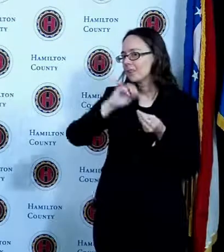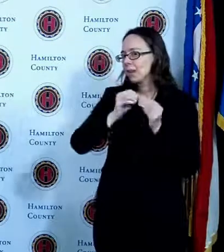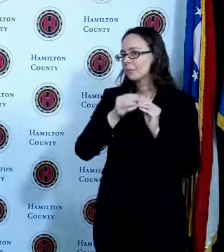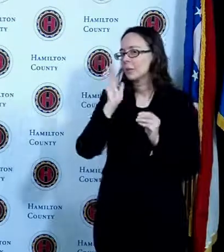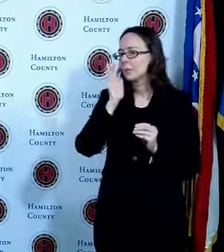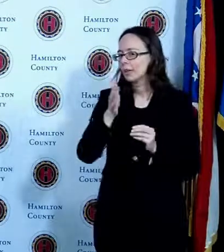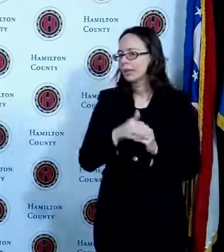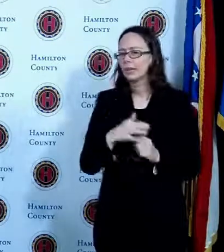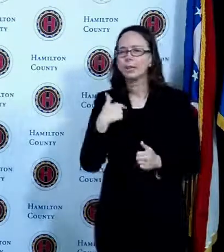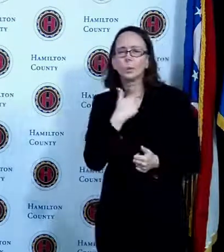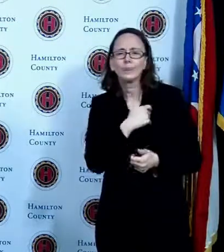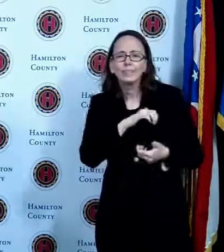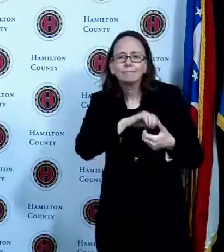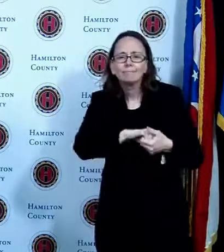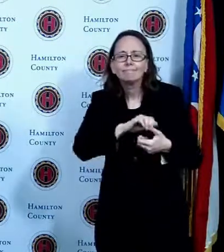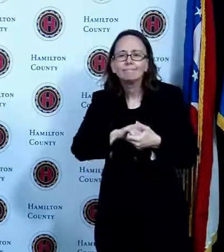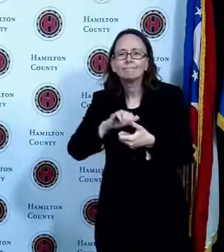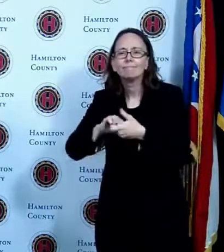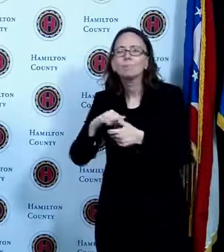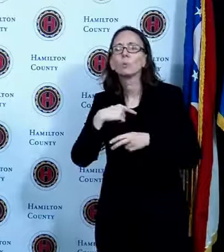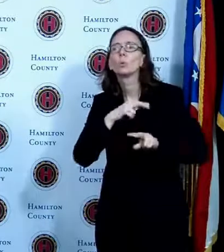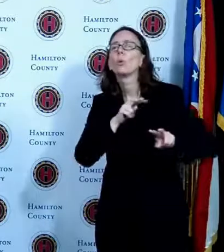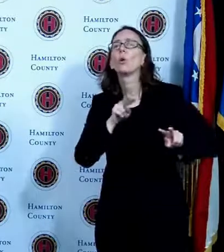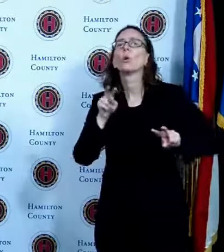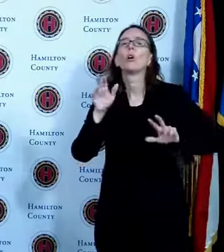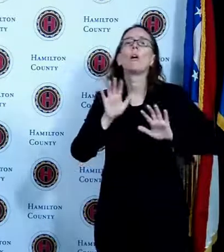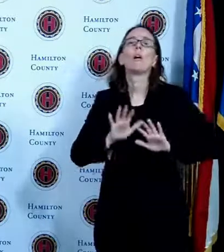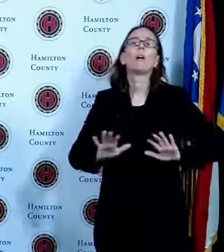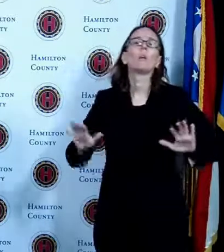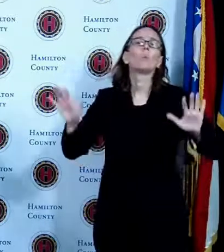only go across the United States but across the world with Covid-19